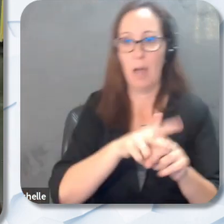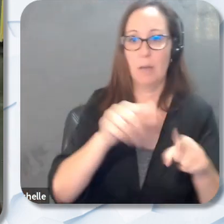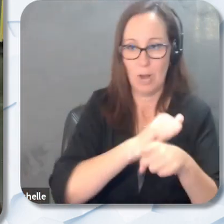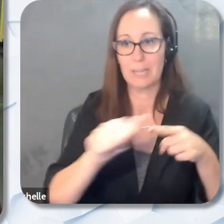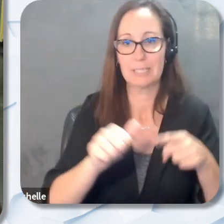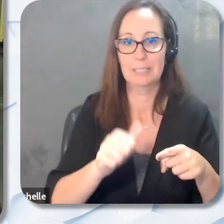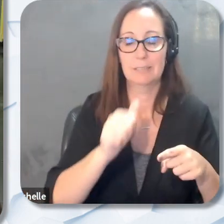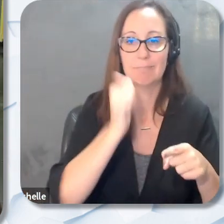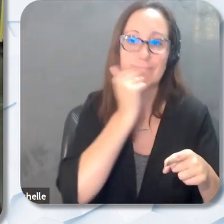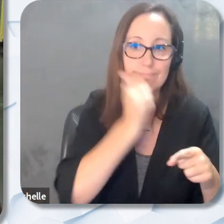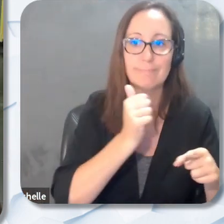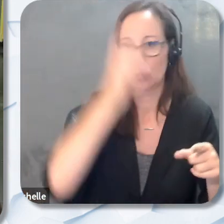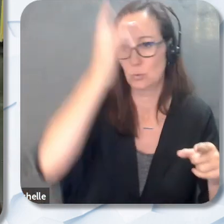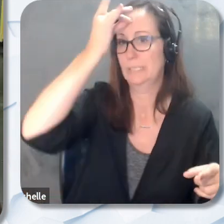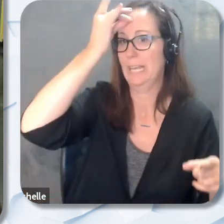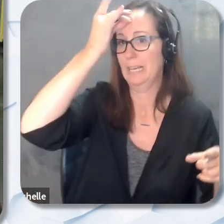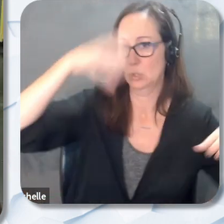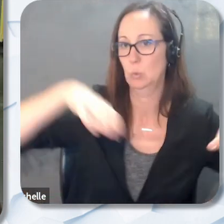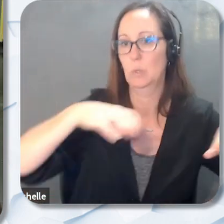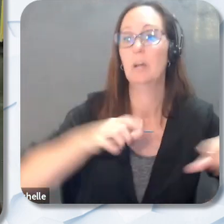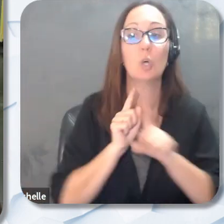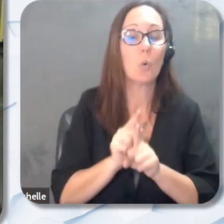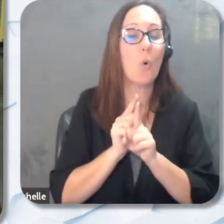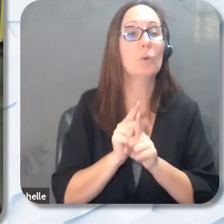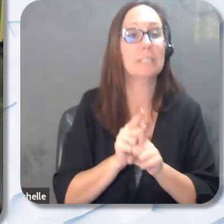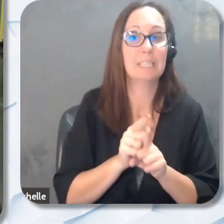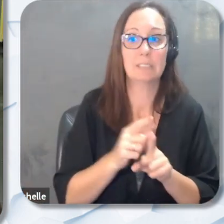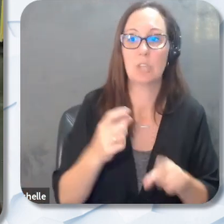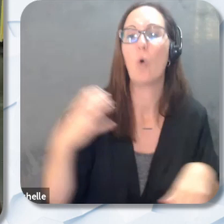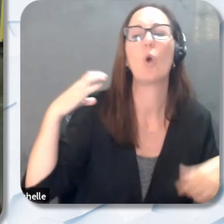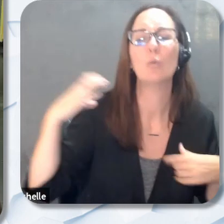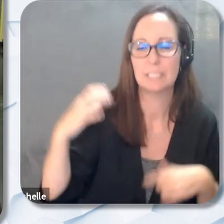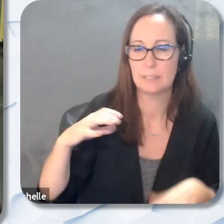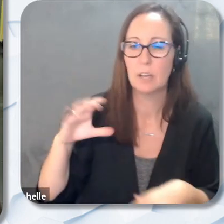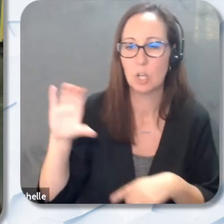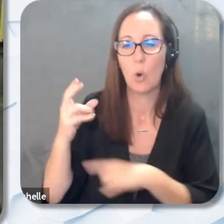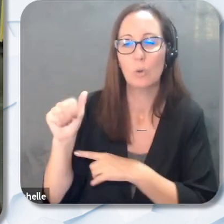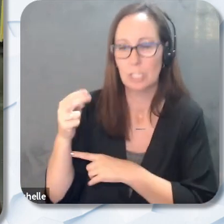it stick and so coaches again are also going to need to have expertise in child development next.